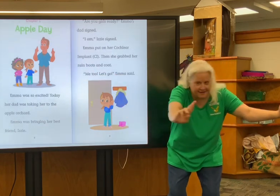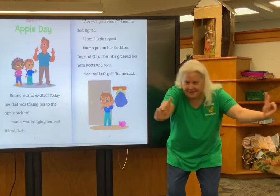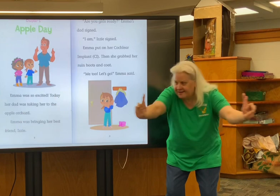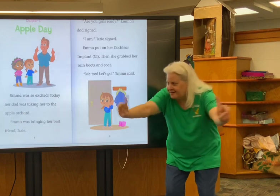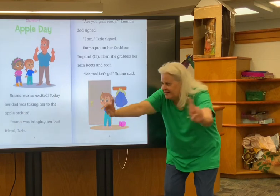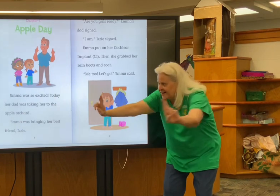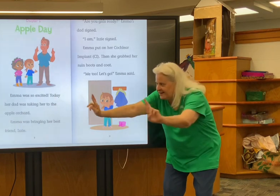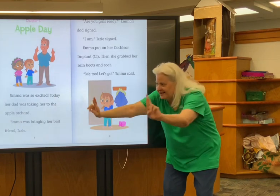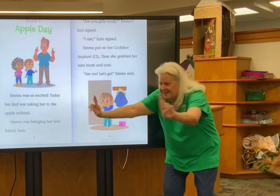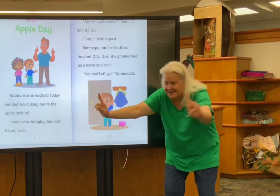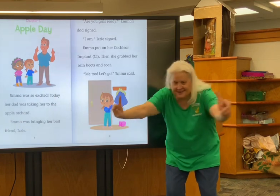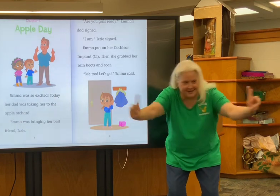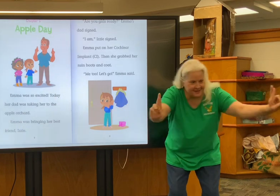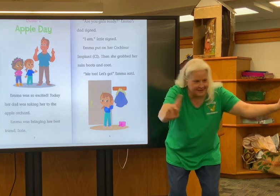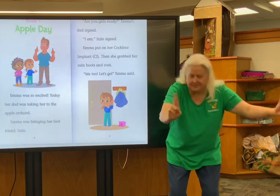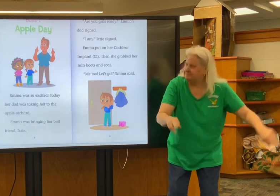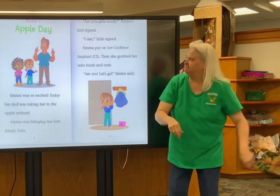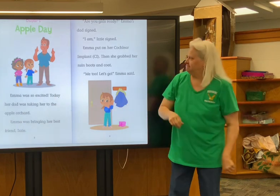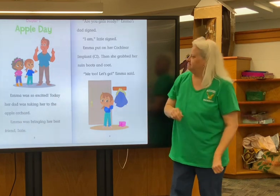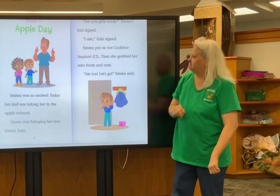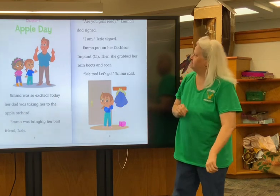"Are you girls ready?" Emma's dad signed.